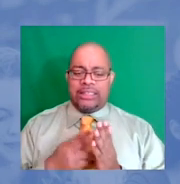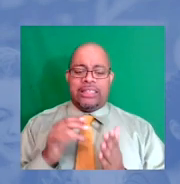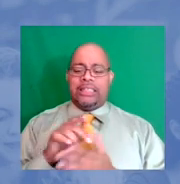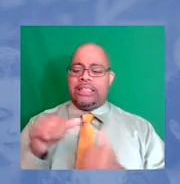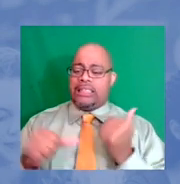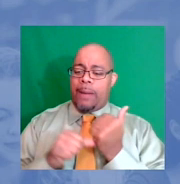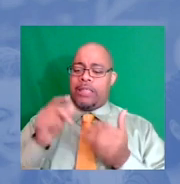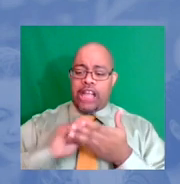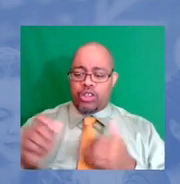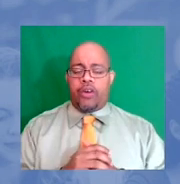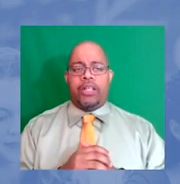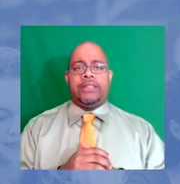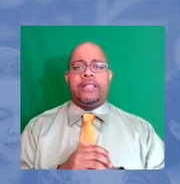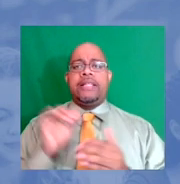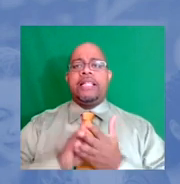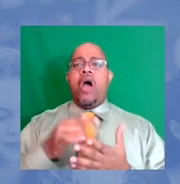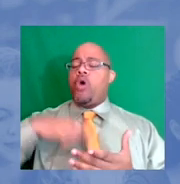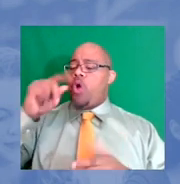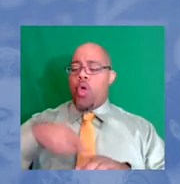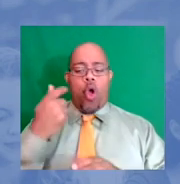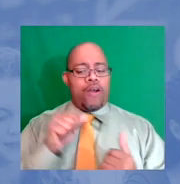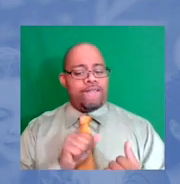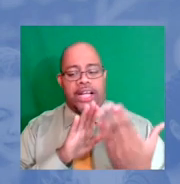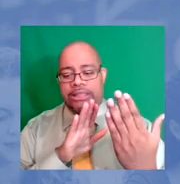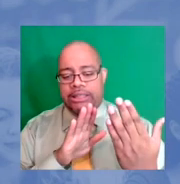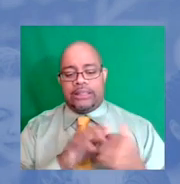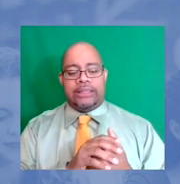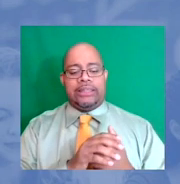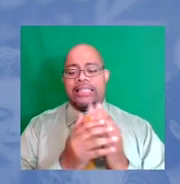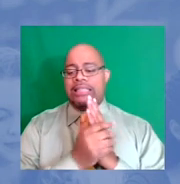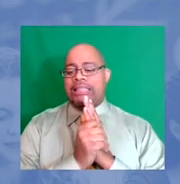WE'RE NO LONGER FACING A SKILL SET DEFICIT IN THIS COUNTRY.